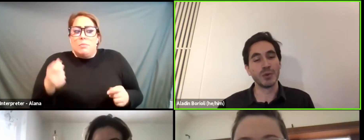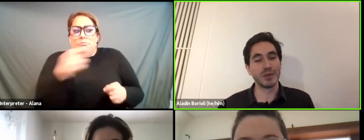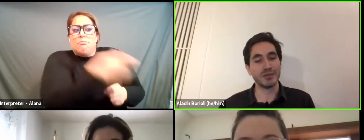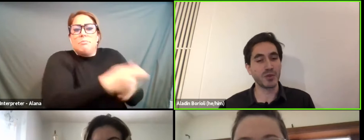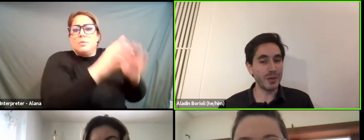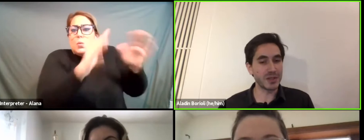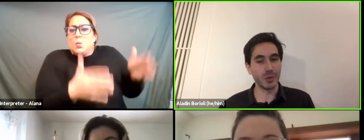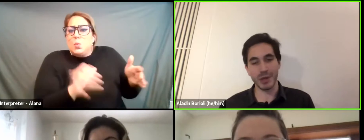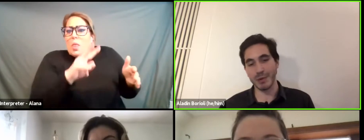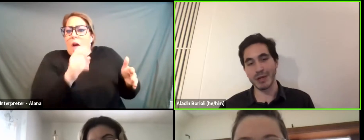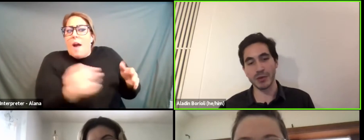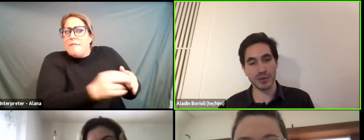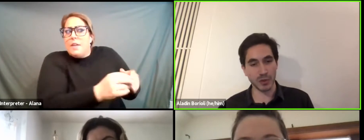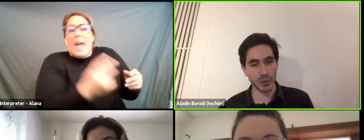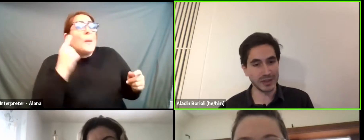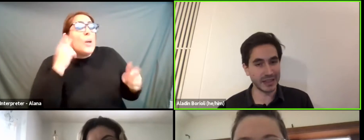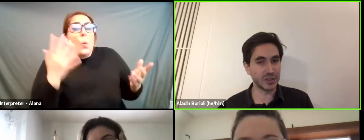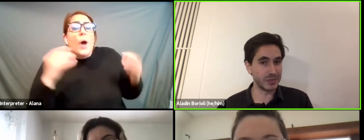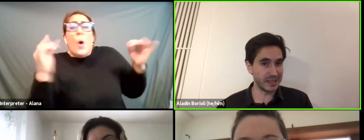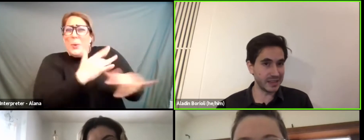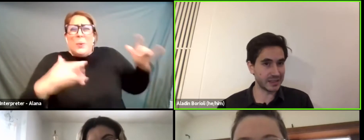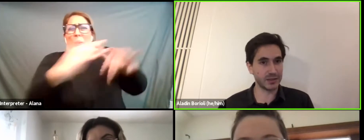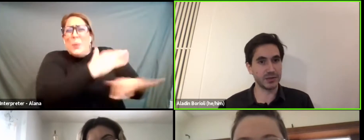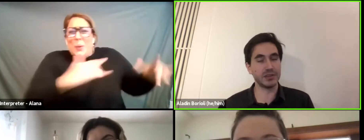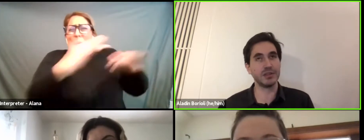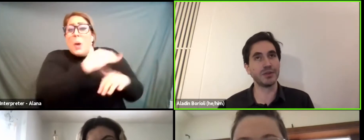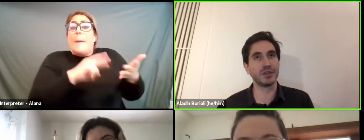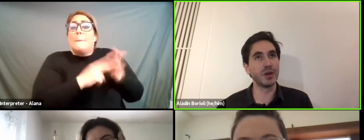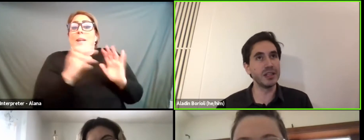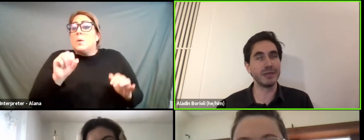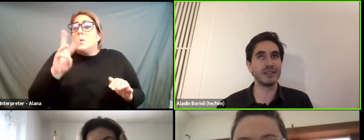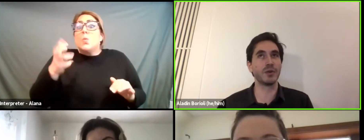if a swarm is coming, but we can also detect some disease through the noise the colony makes or